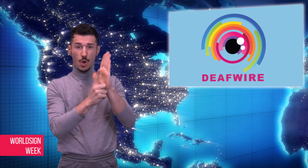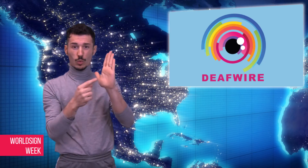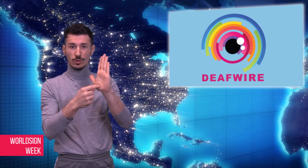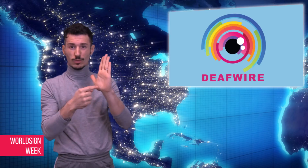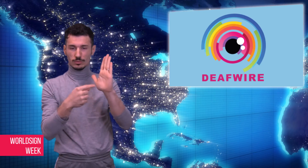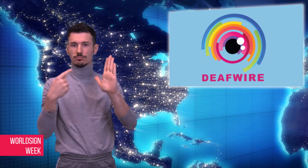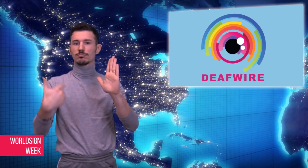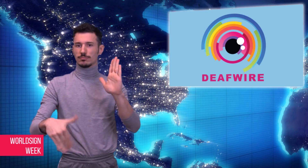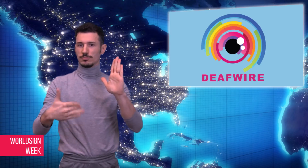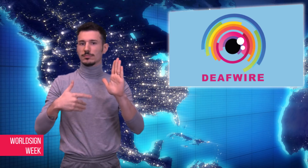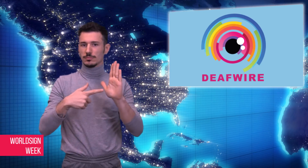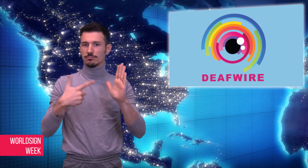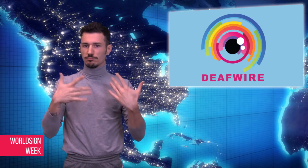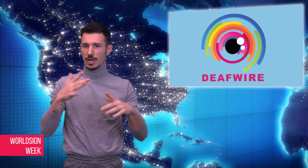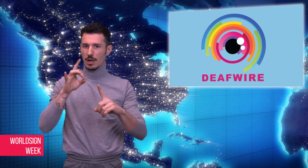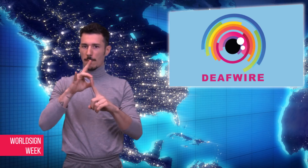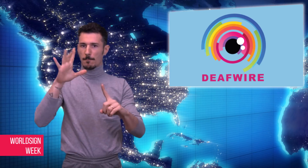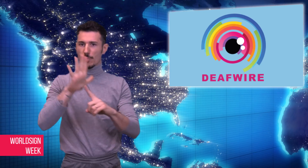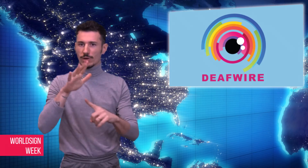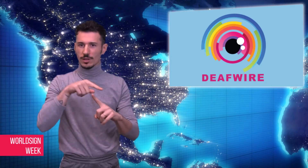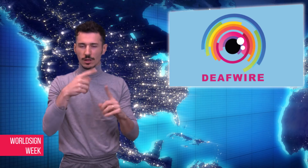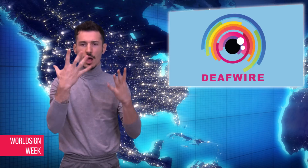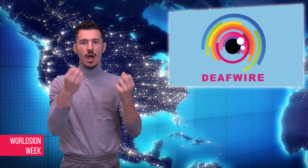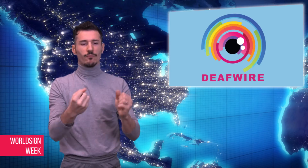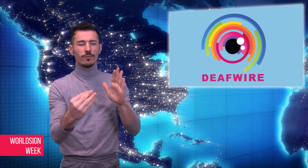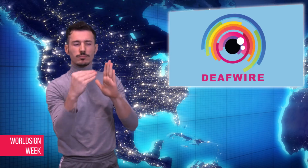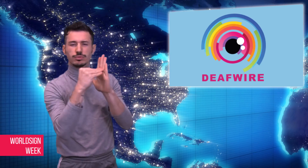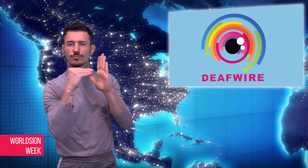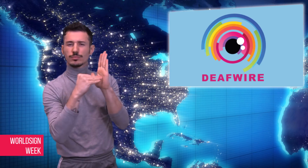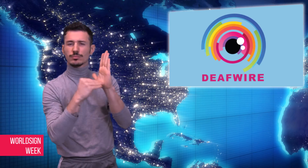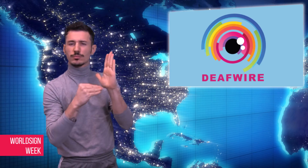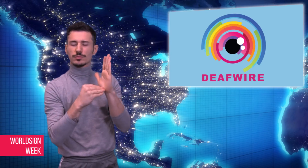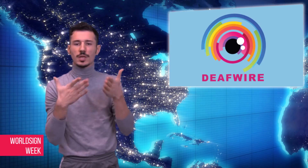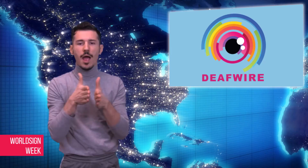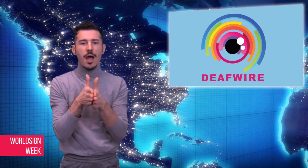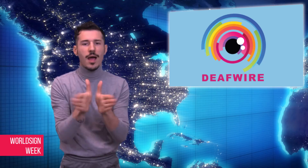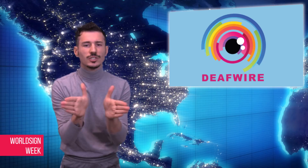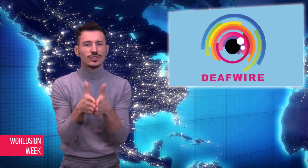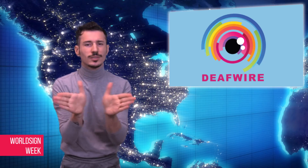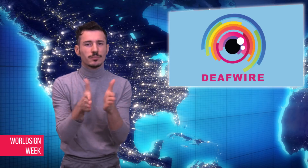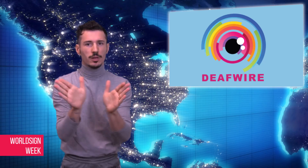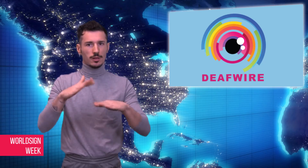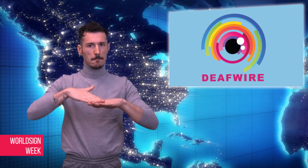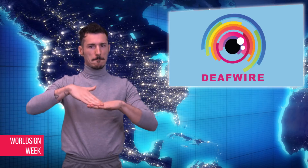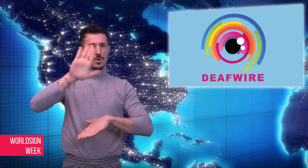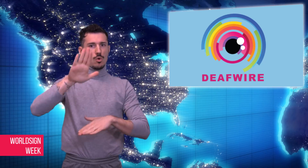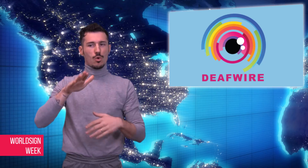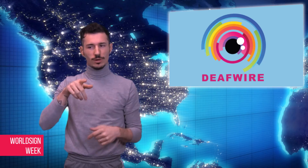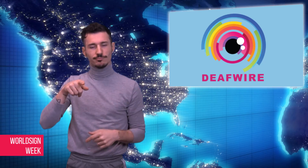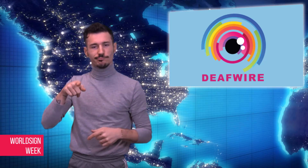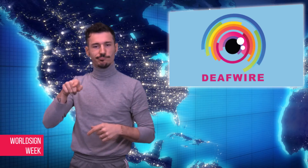This historical law incorporates many accessibility solutions